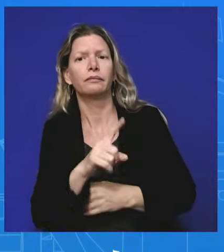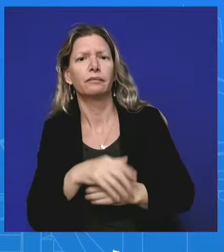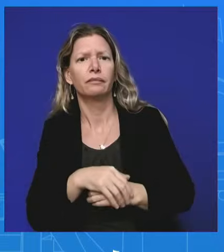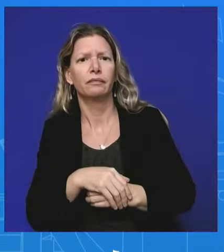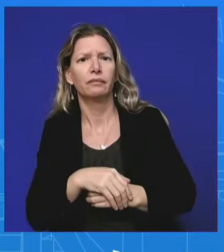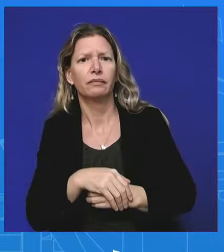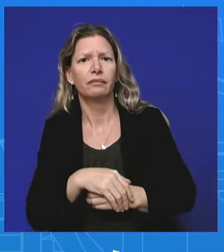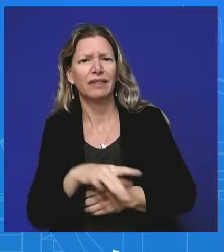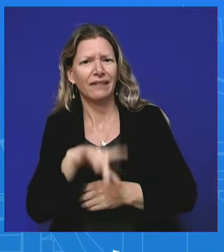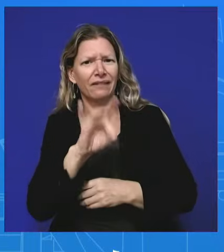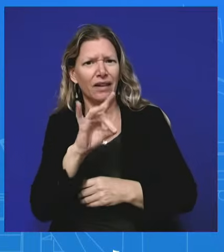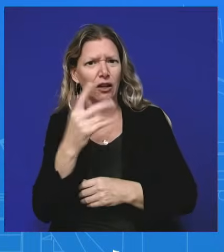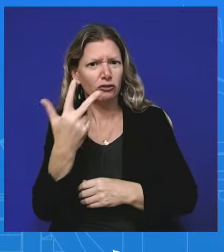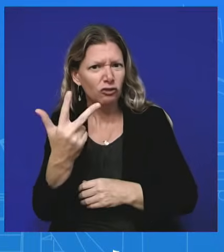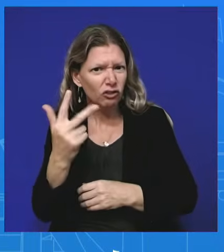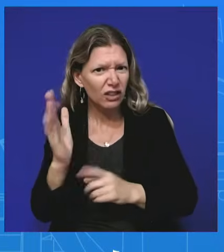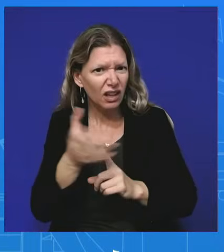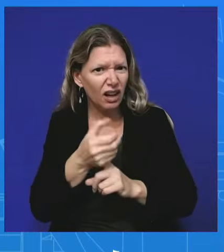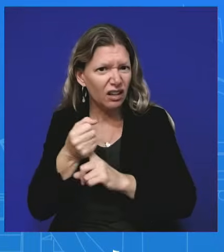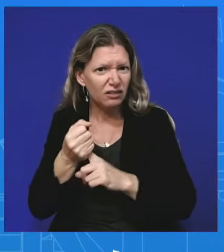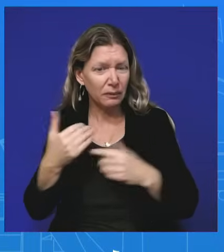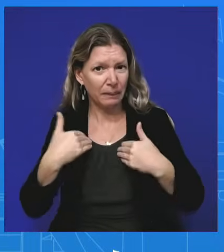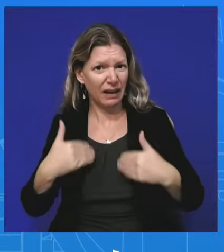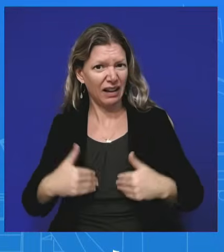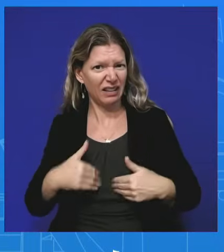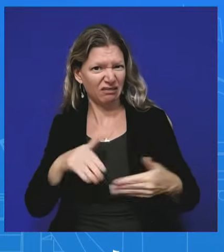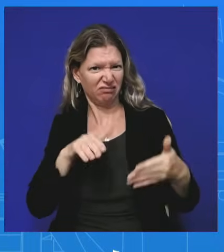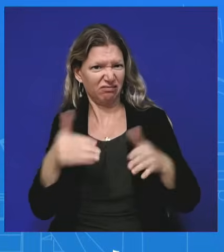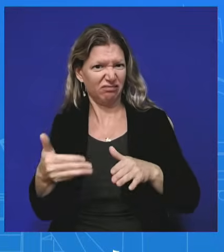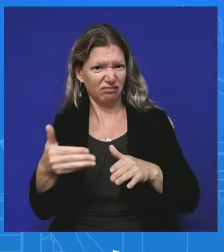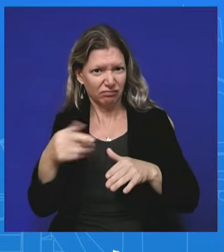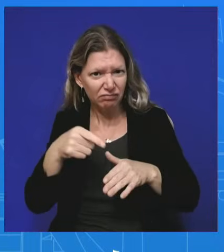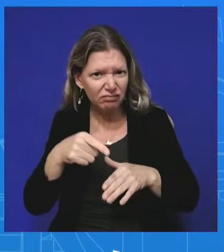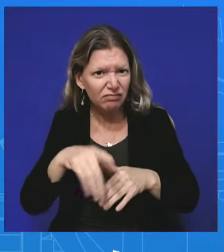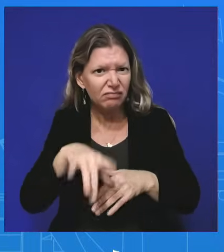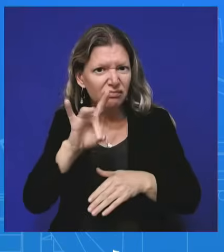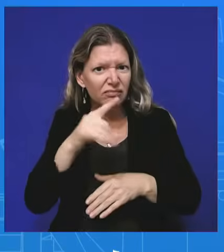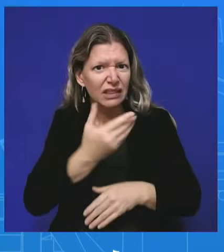particularly about where they were recovered and how they were recovered? Mr. Kirby: It's just horrible news.